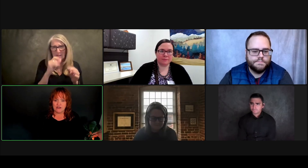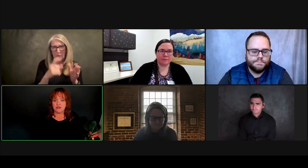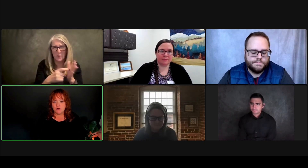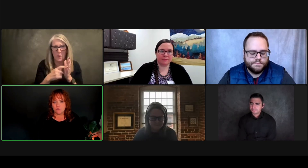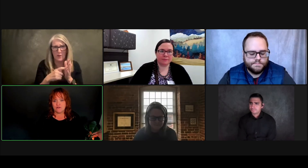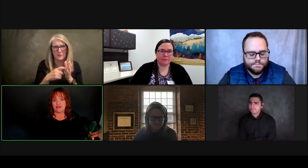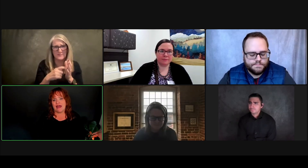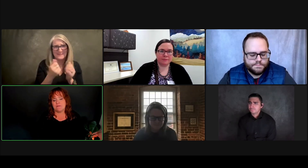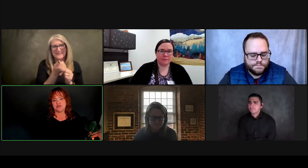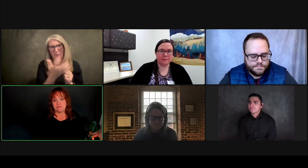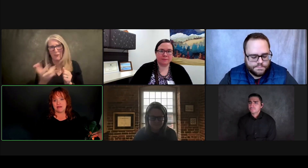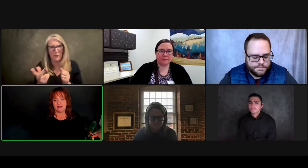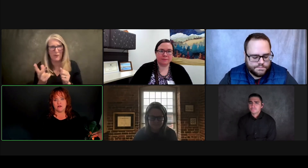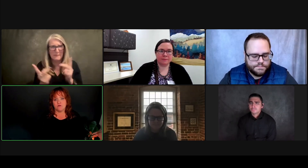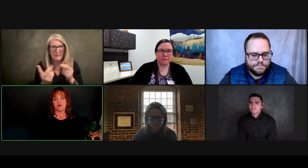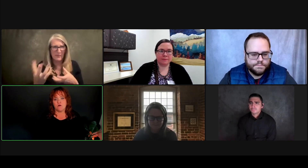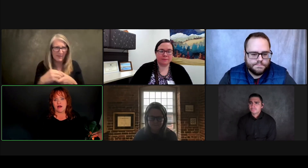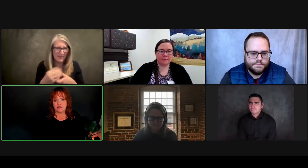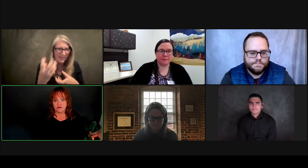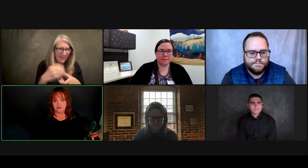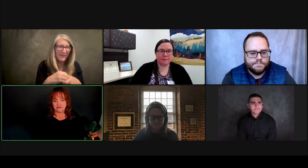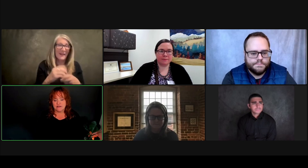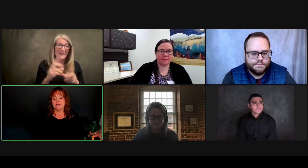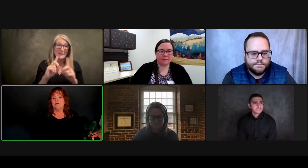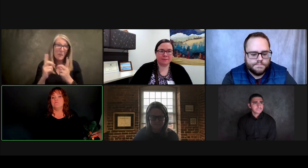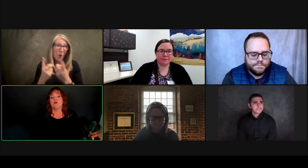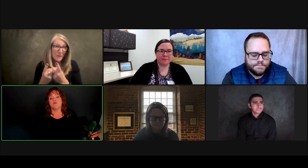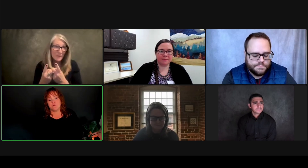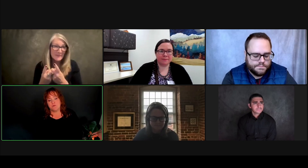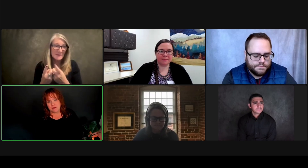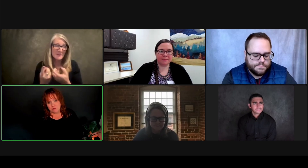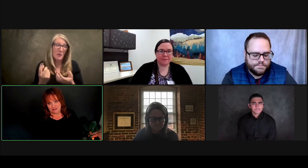We know that caption media requires multiple people's